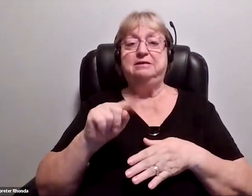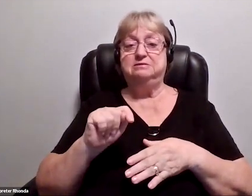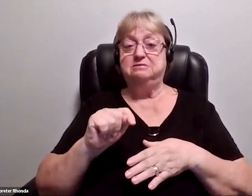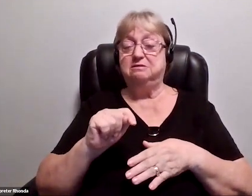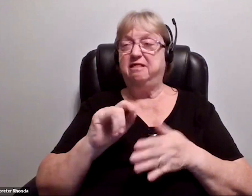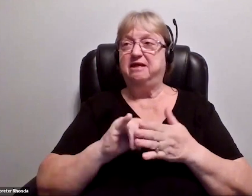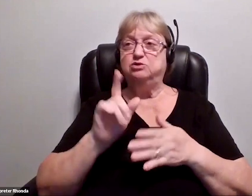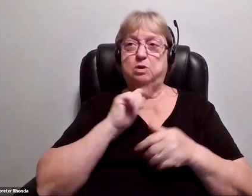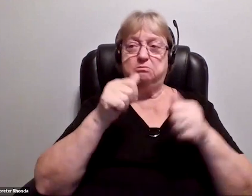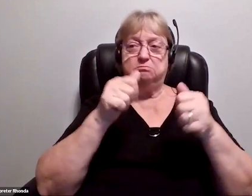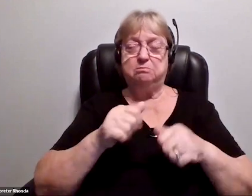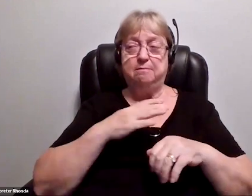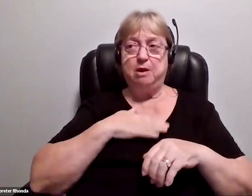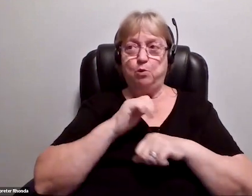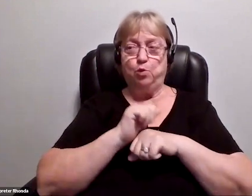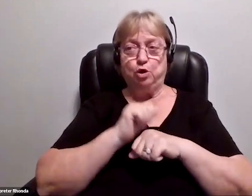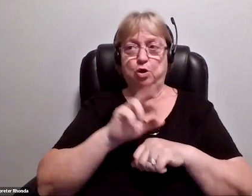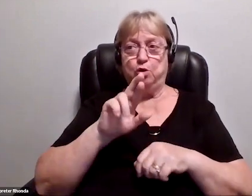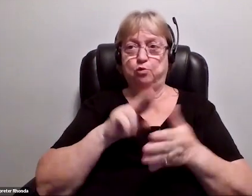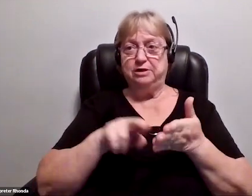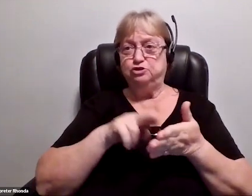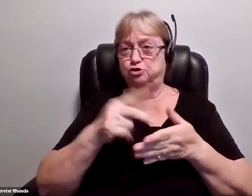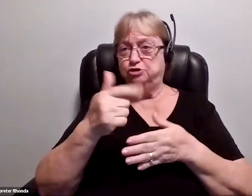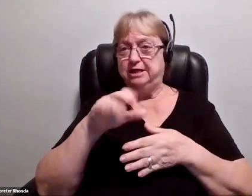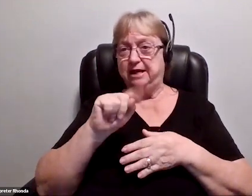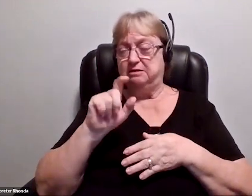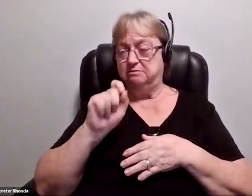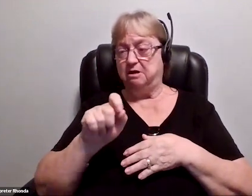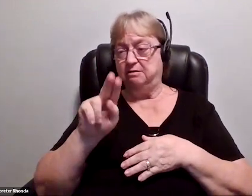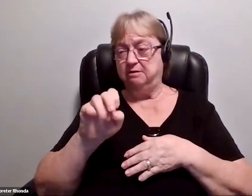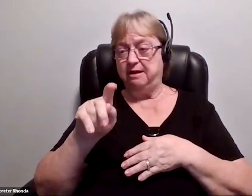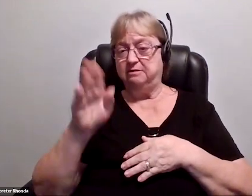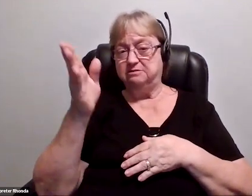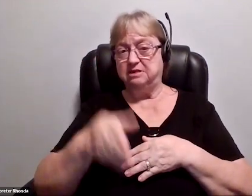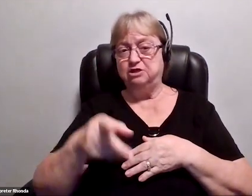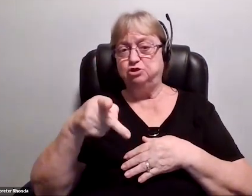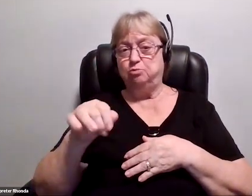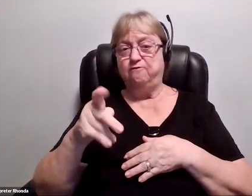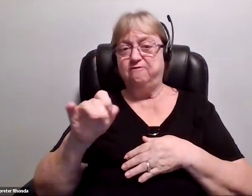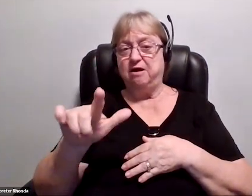It's researchgate.net/profile/gabriela-heck.